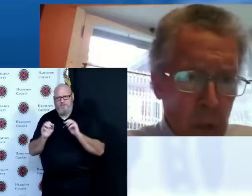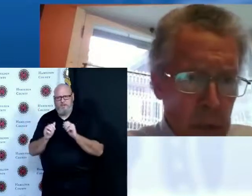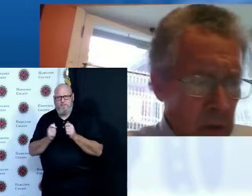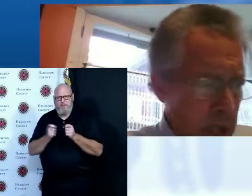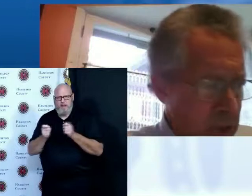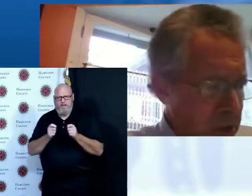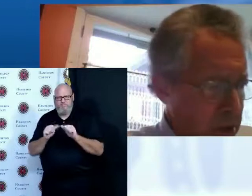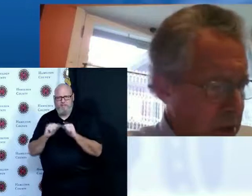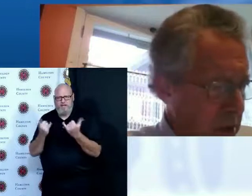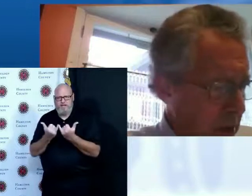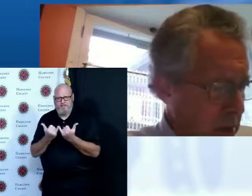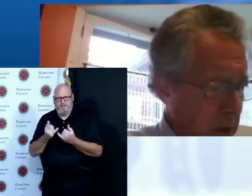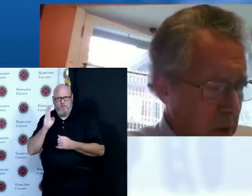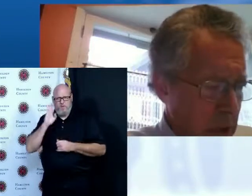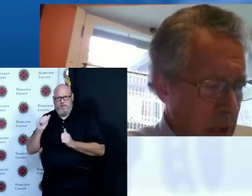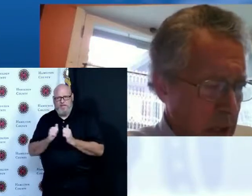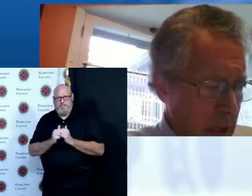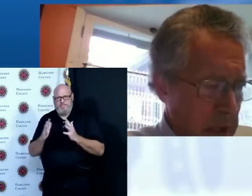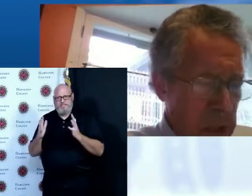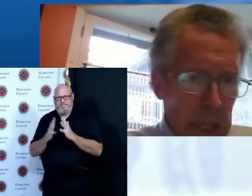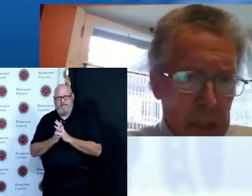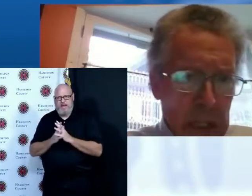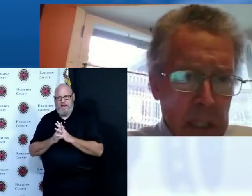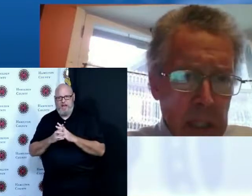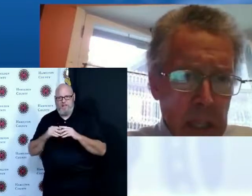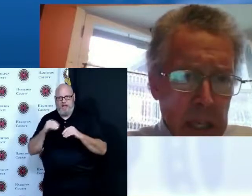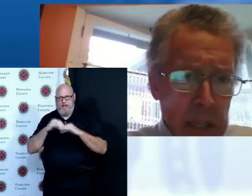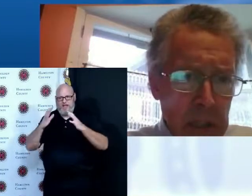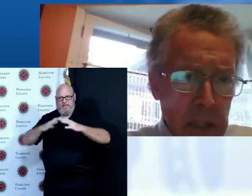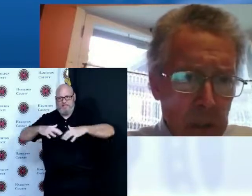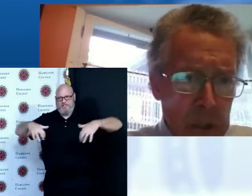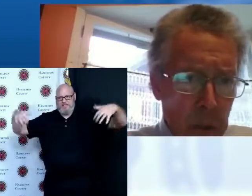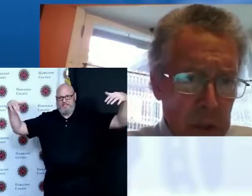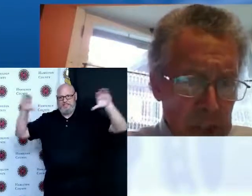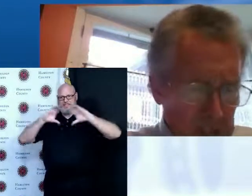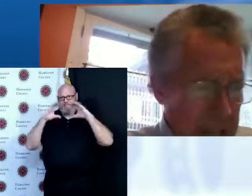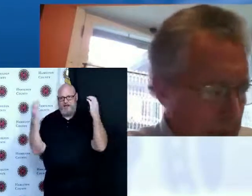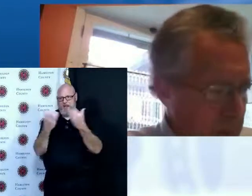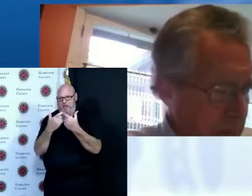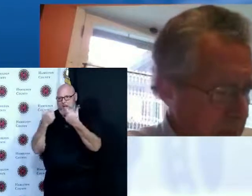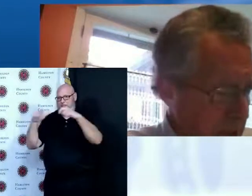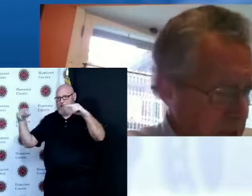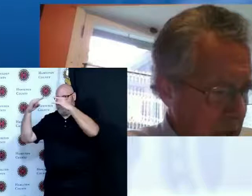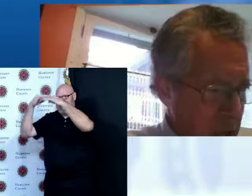what locations are being looked at in Hamilton County and would the sign up for this kind of